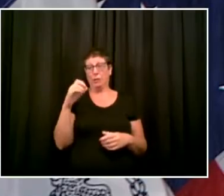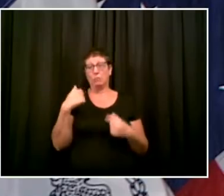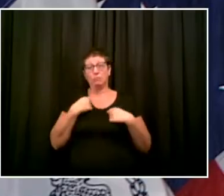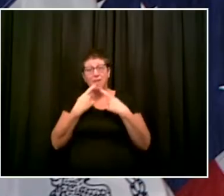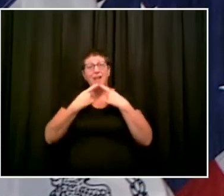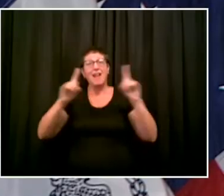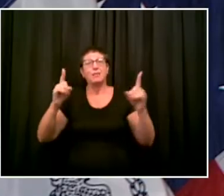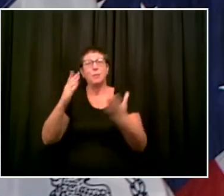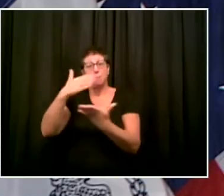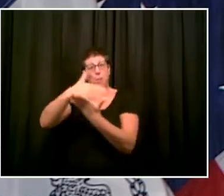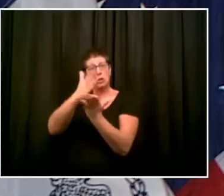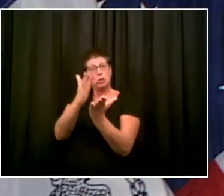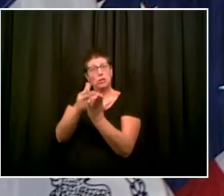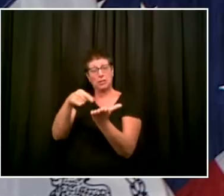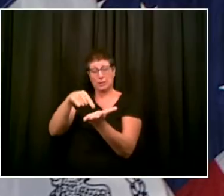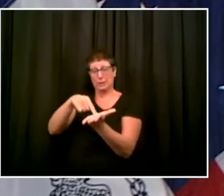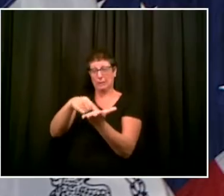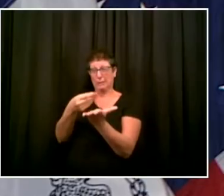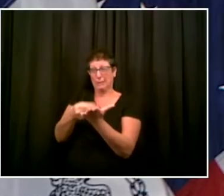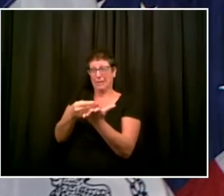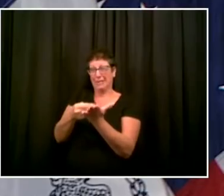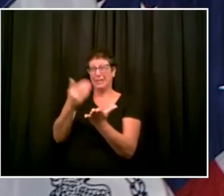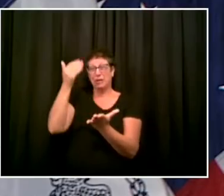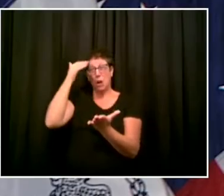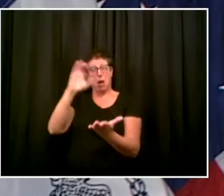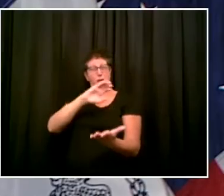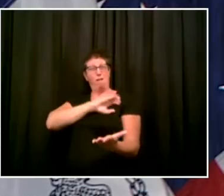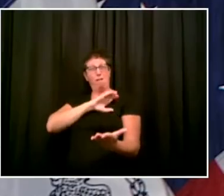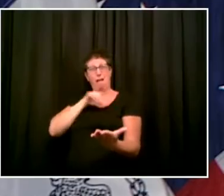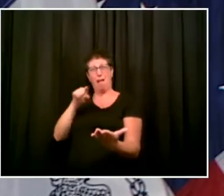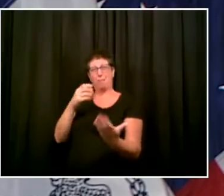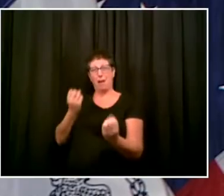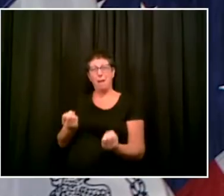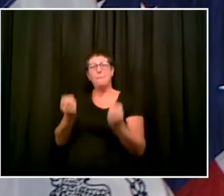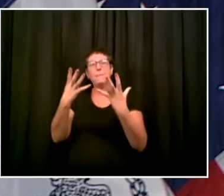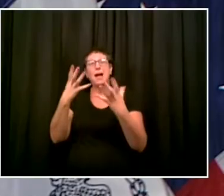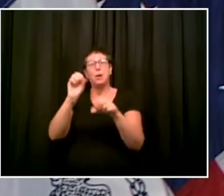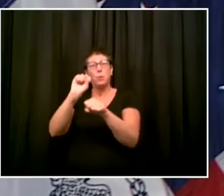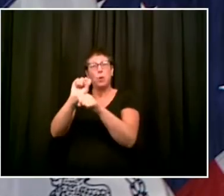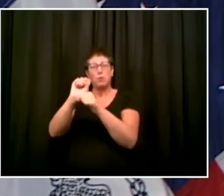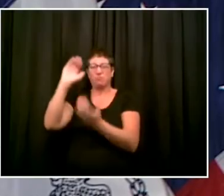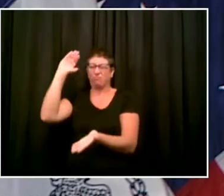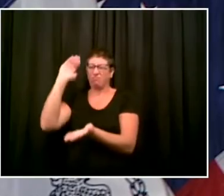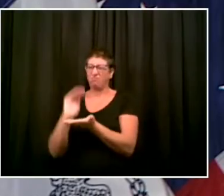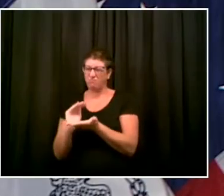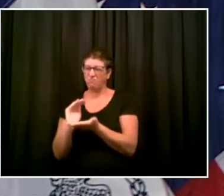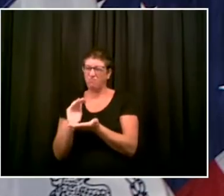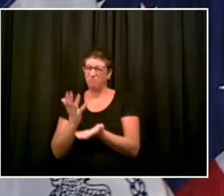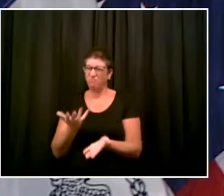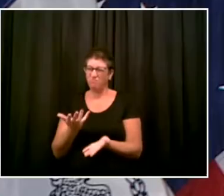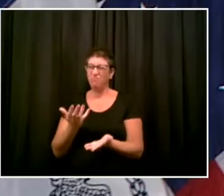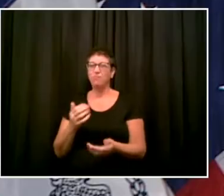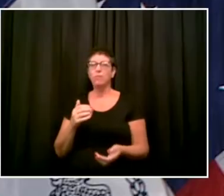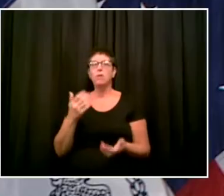THE BUDGET IN THE MIDDLE OF THIS CRISIS WHERE THERE WERE GOING TO BE FEWER POLICE OFFICERS TN HA LESS OVER TIME. NEW YORKERS ARE